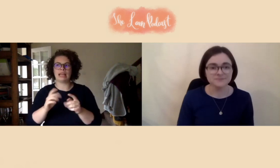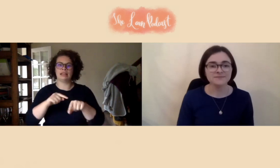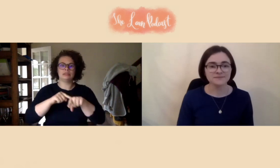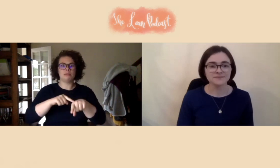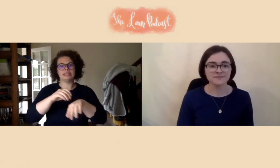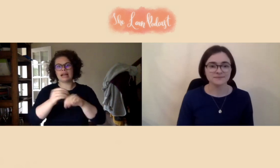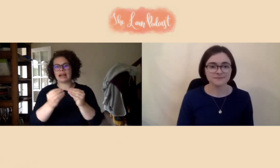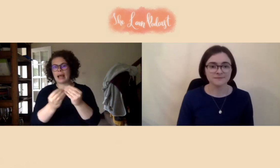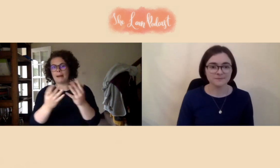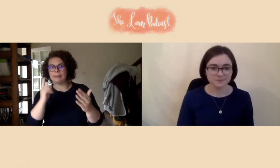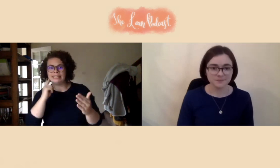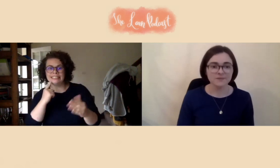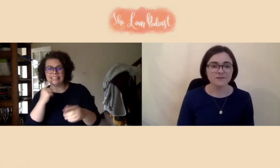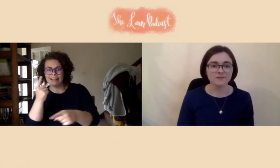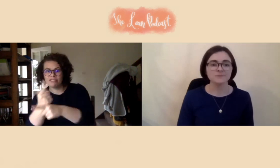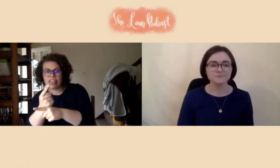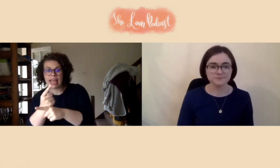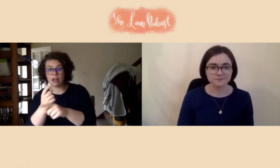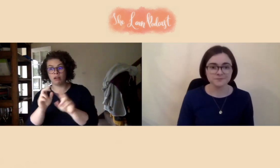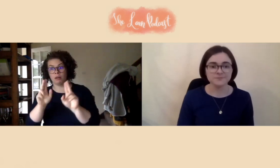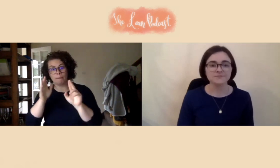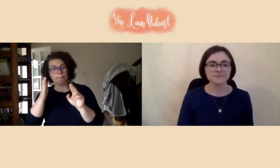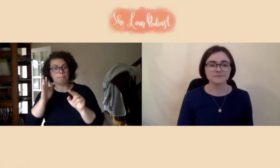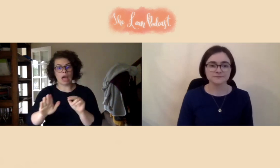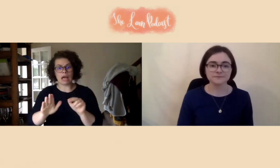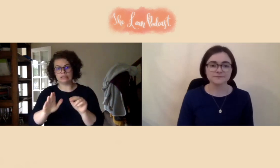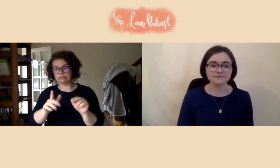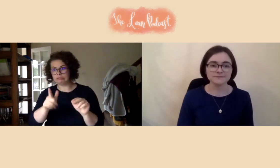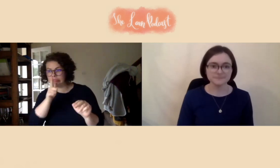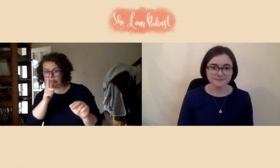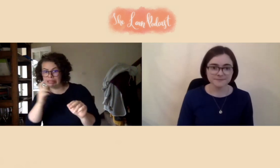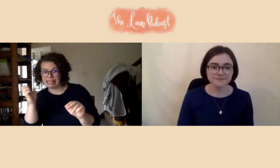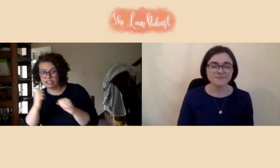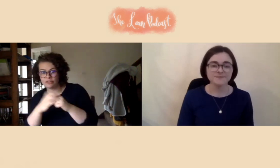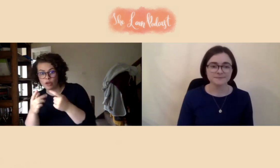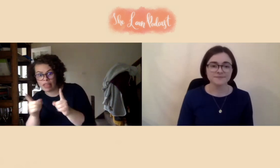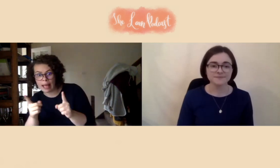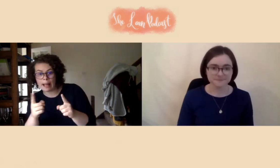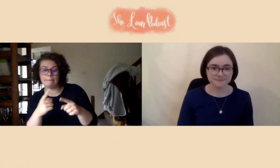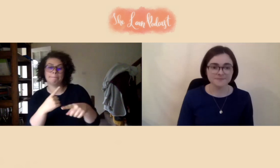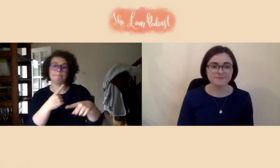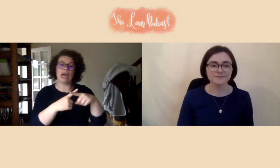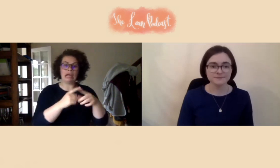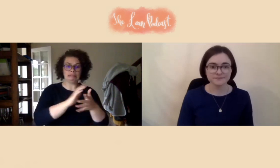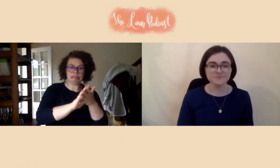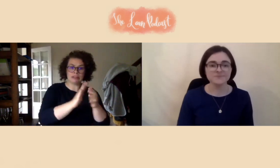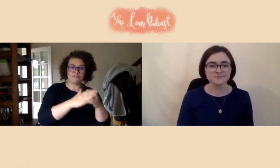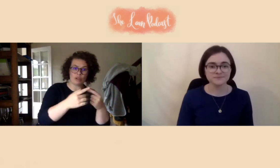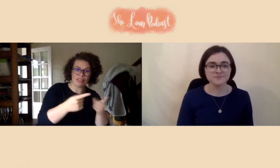and whether you need to voice them over, as in work into English, and you have like seven of them on screen and you have to manage it.